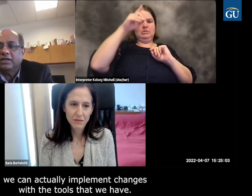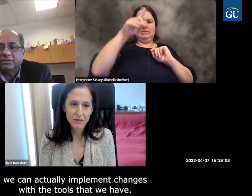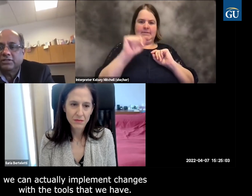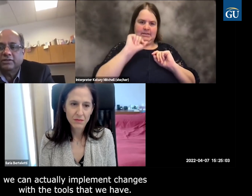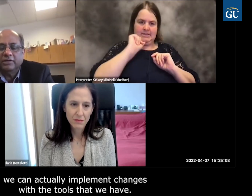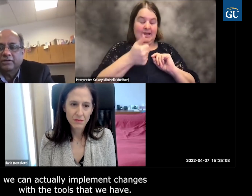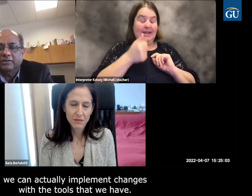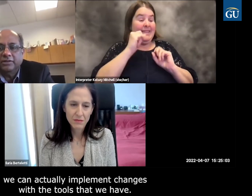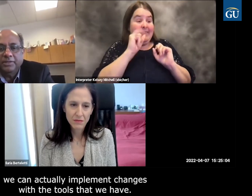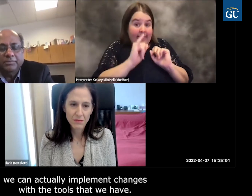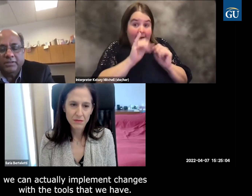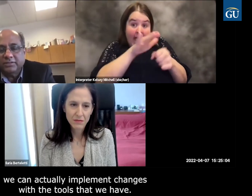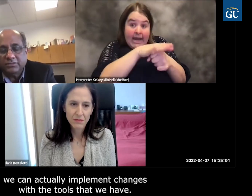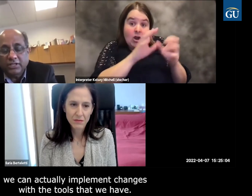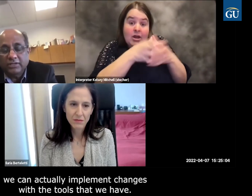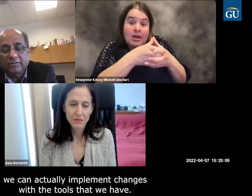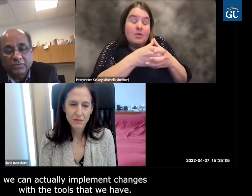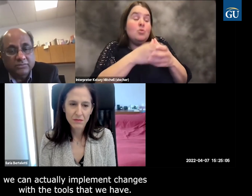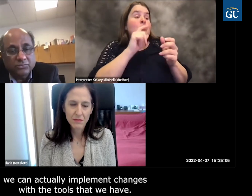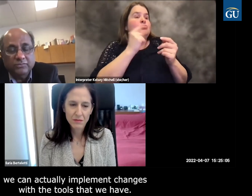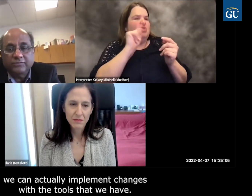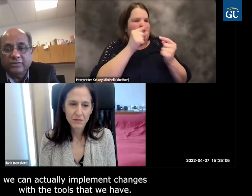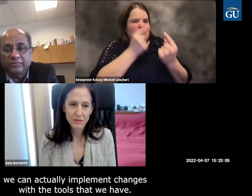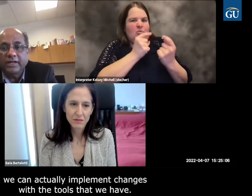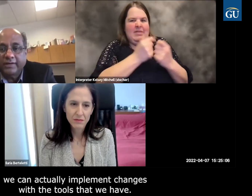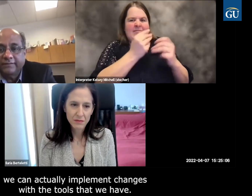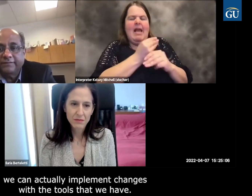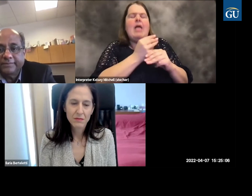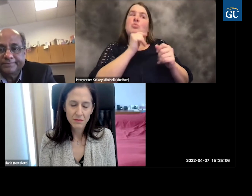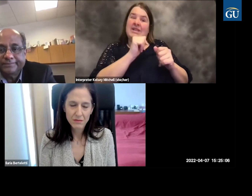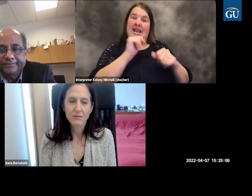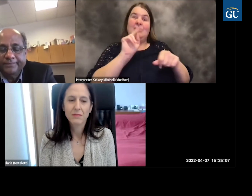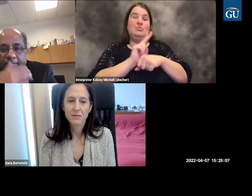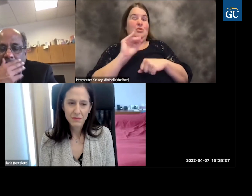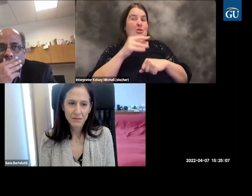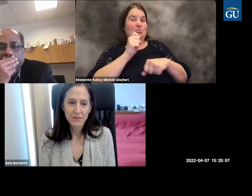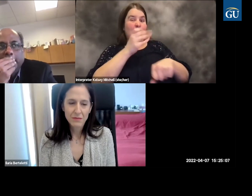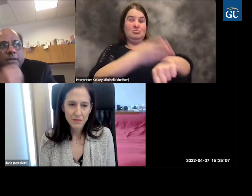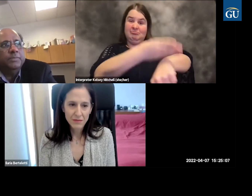actually implement changes with the tools that we